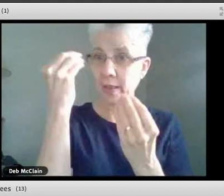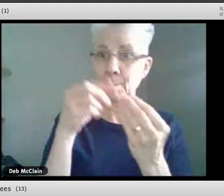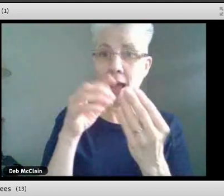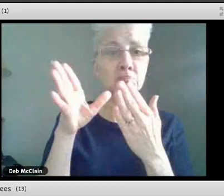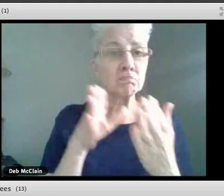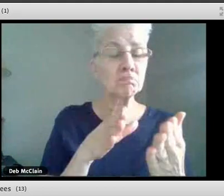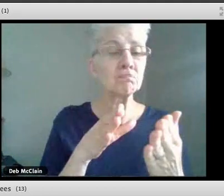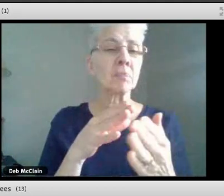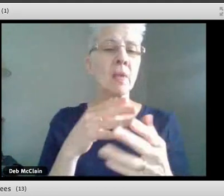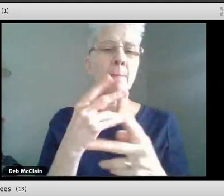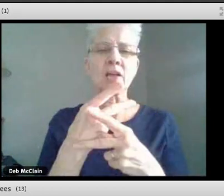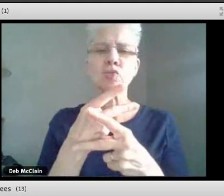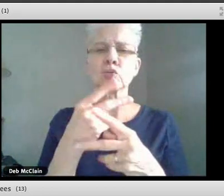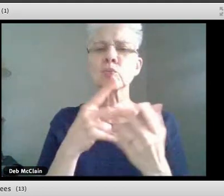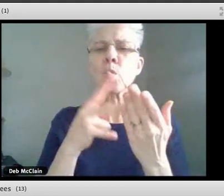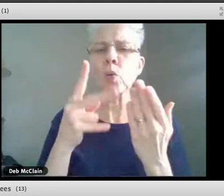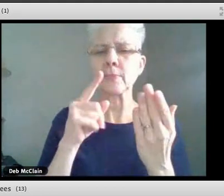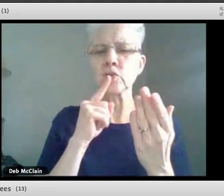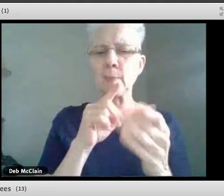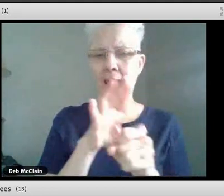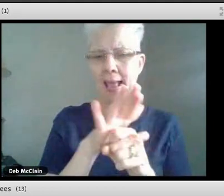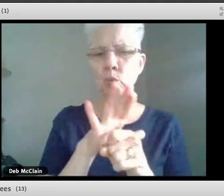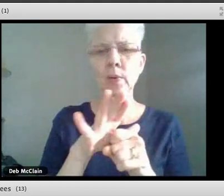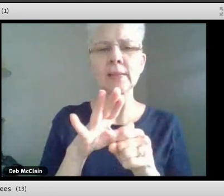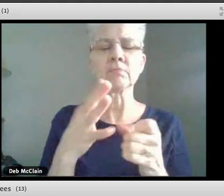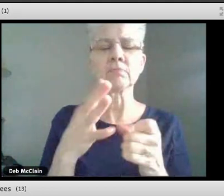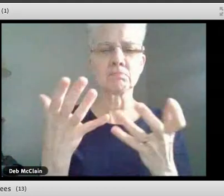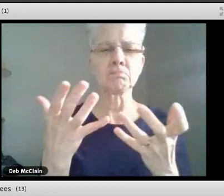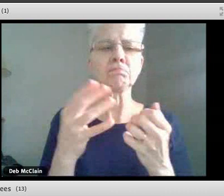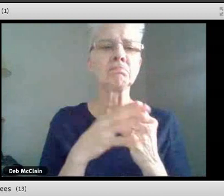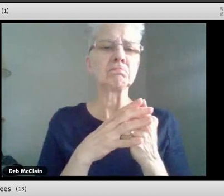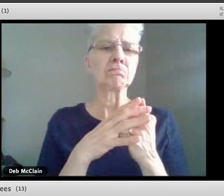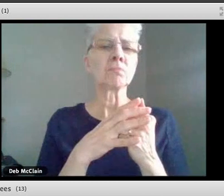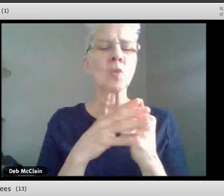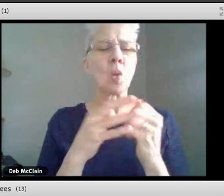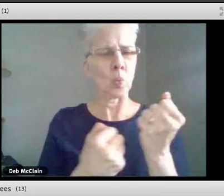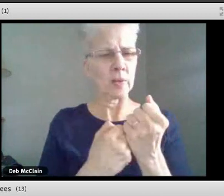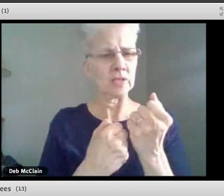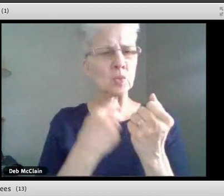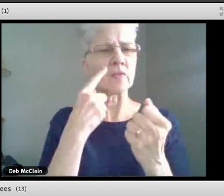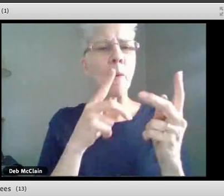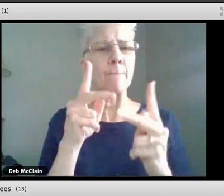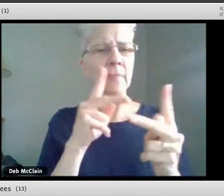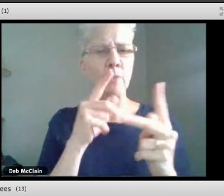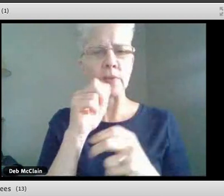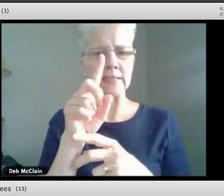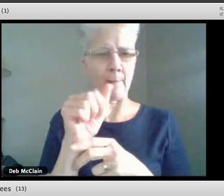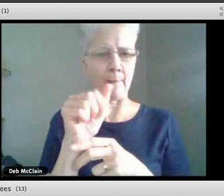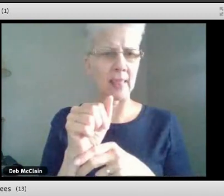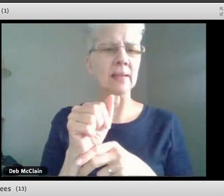there should be adequate resources for people with disabilities who are attending library school.